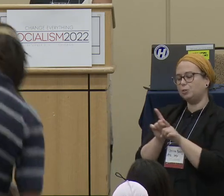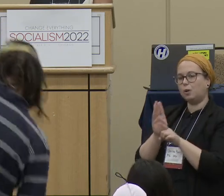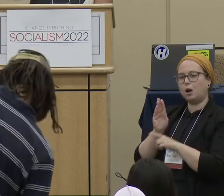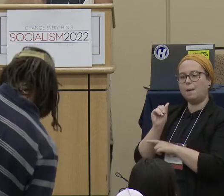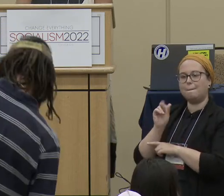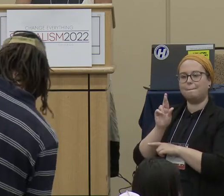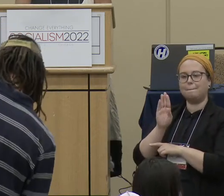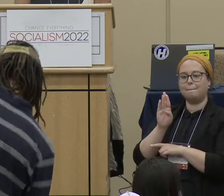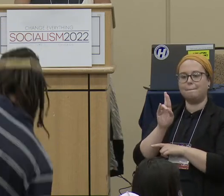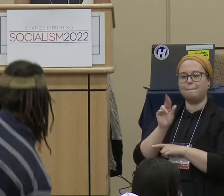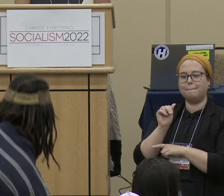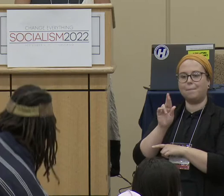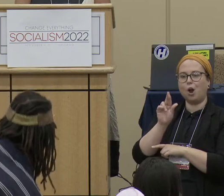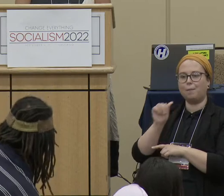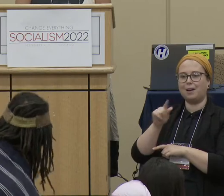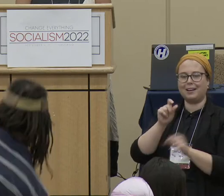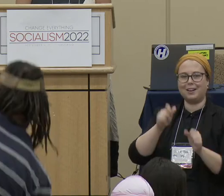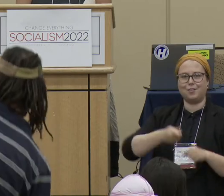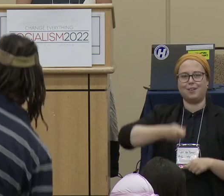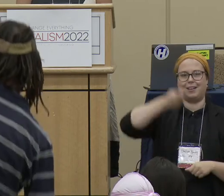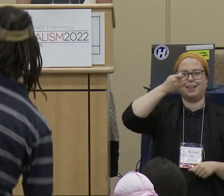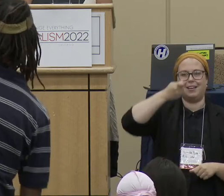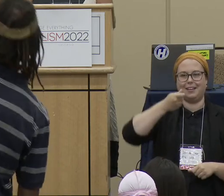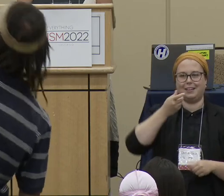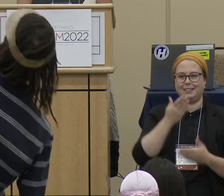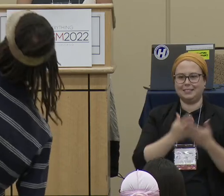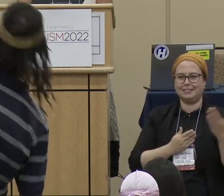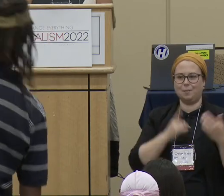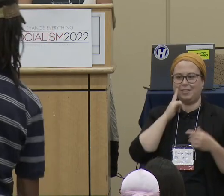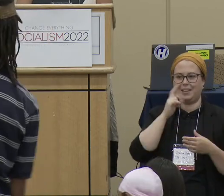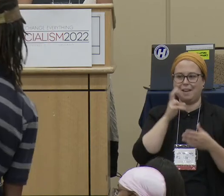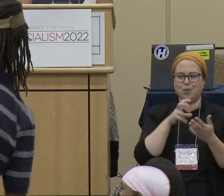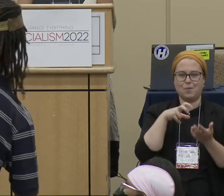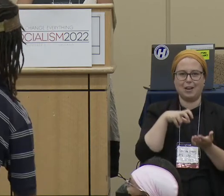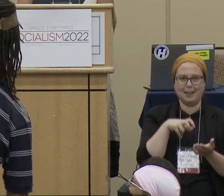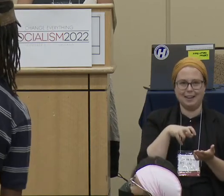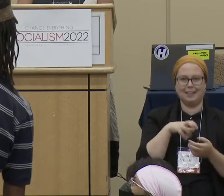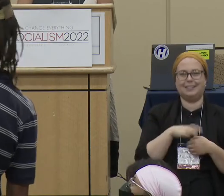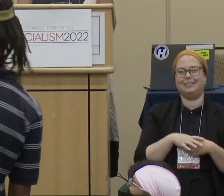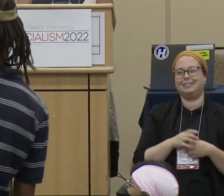≫ Thank you, Barbara. ≫ Does that come up for you?